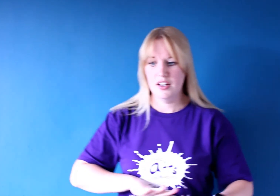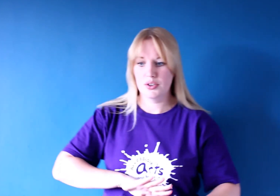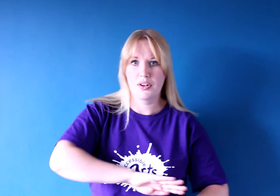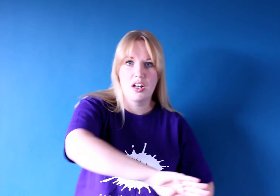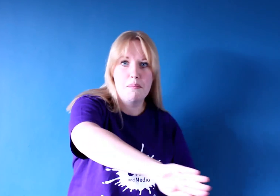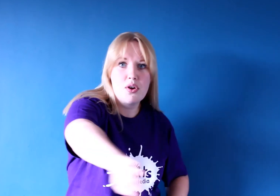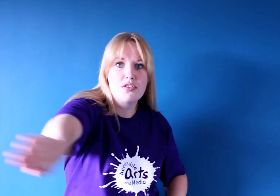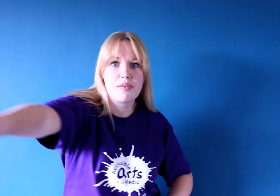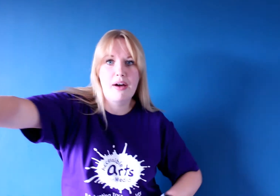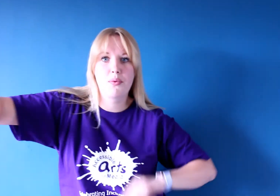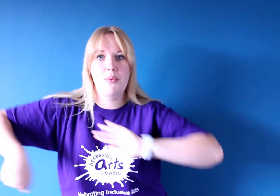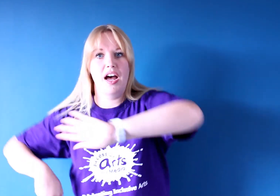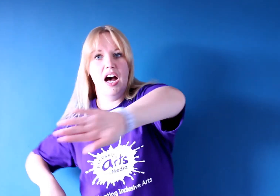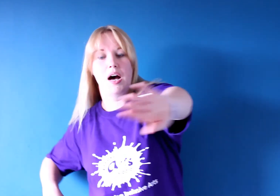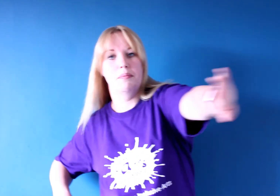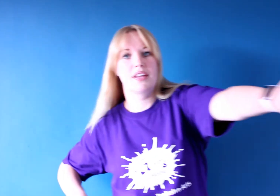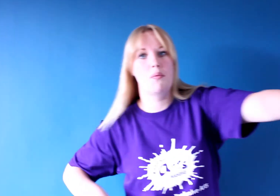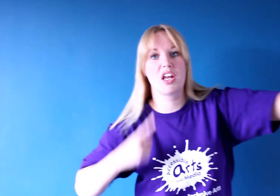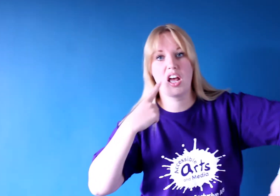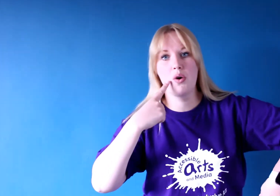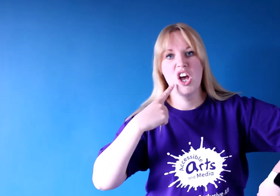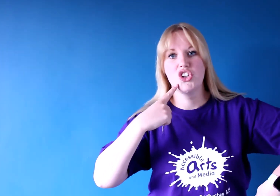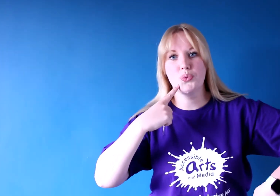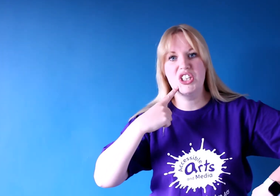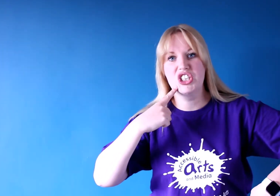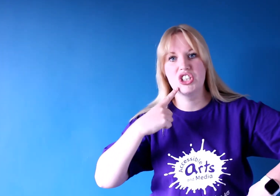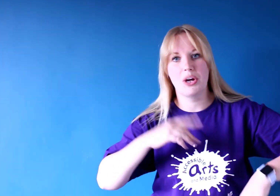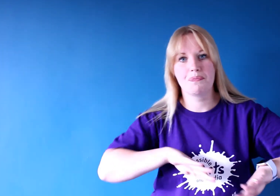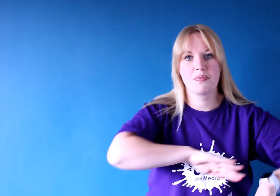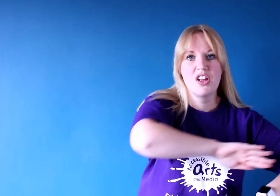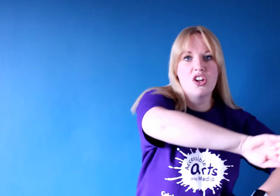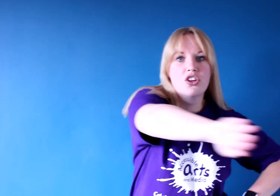So we’re going to move them out the way with our arms. And we’re going to go swish